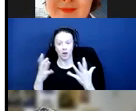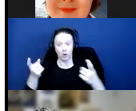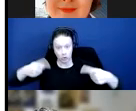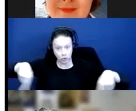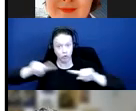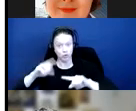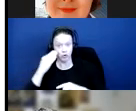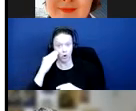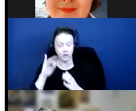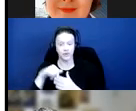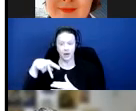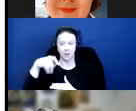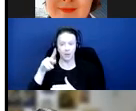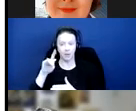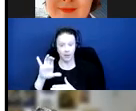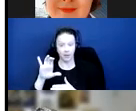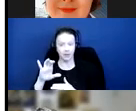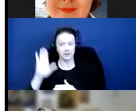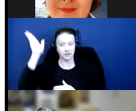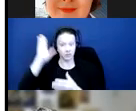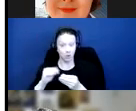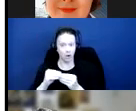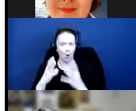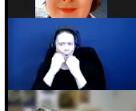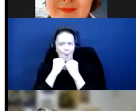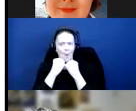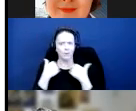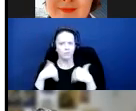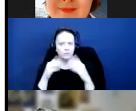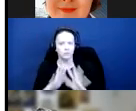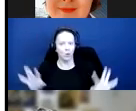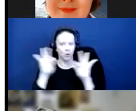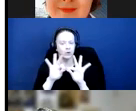is that public testimony matters. It's so important, it's very powerful.